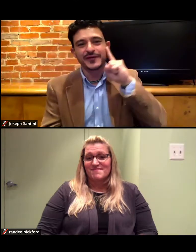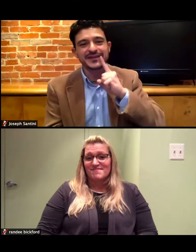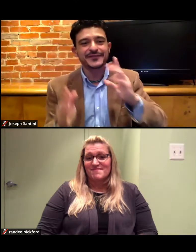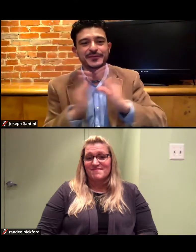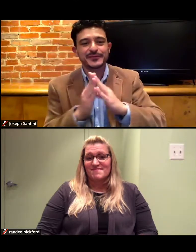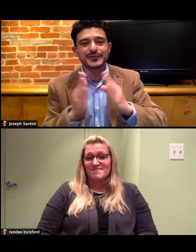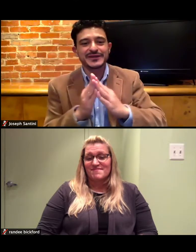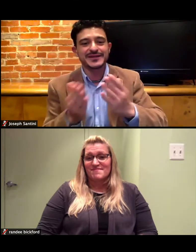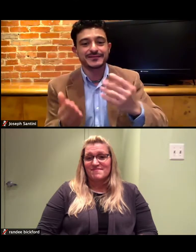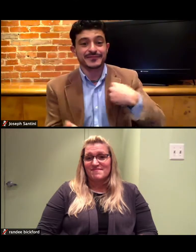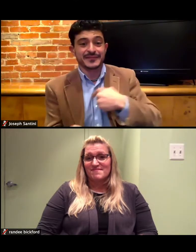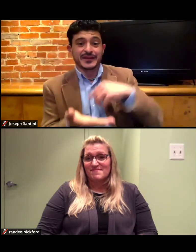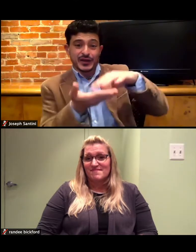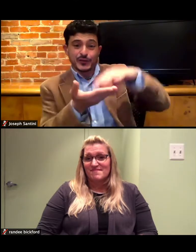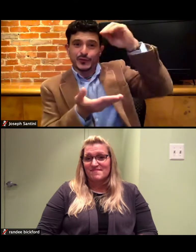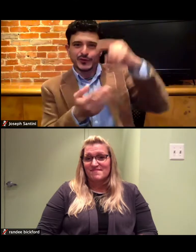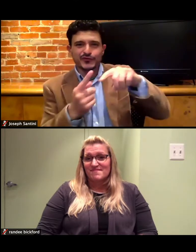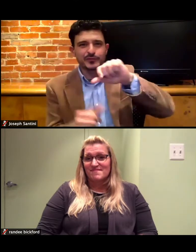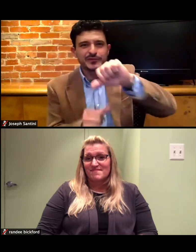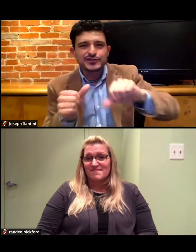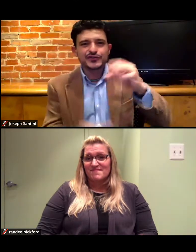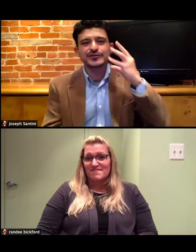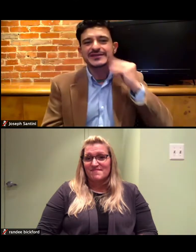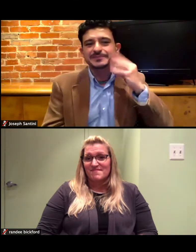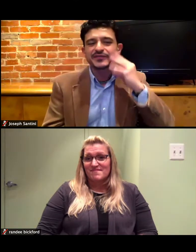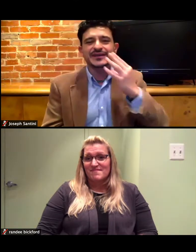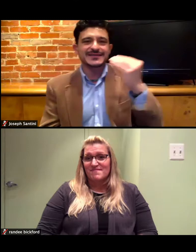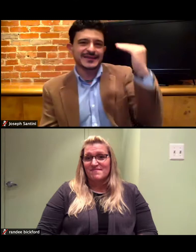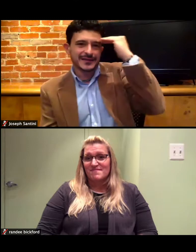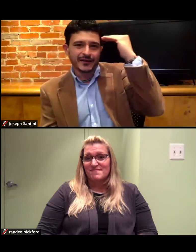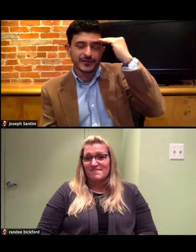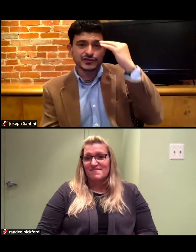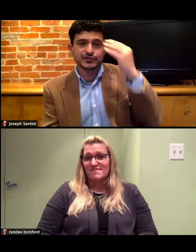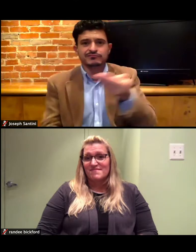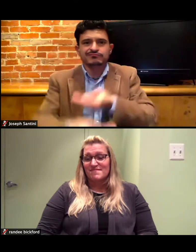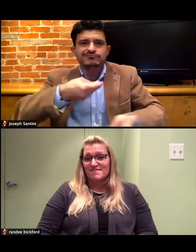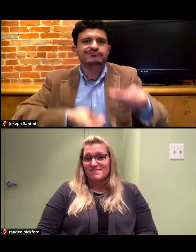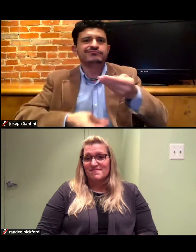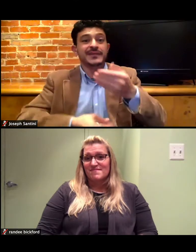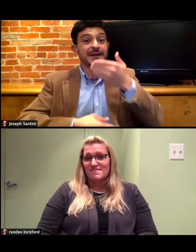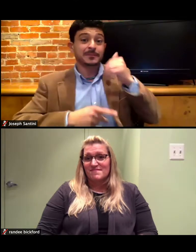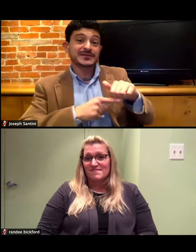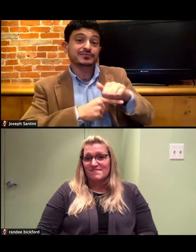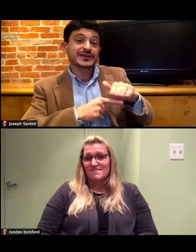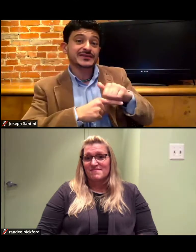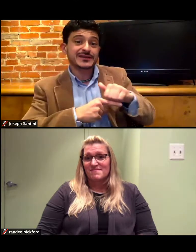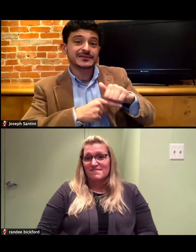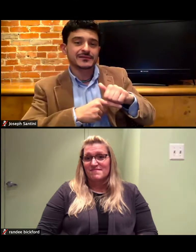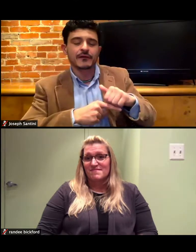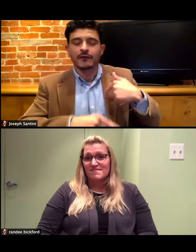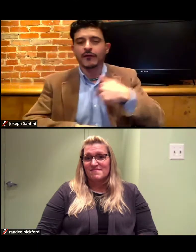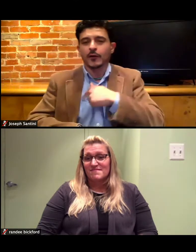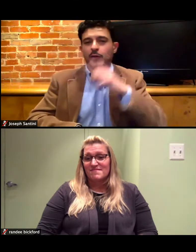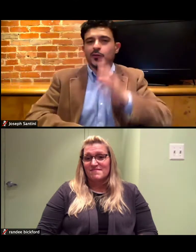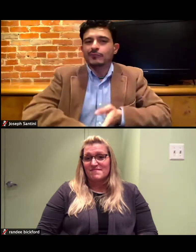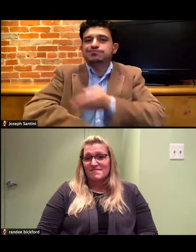It's important to us, we work in the deaf community to increase that knowledge and awareness through our social experiences and knowledge.